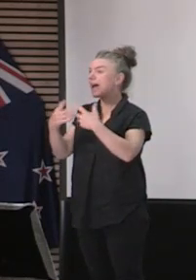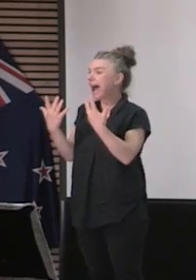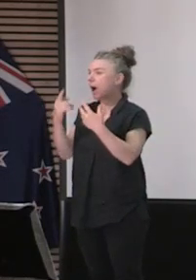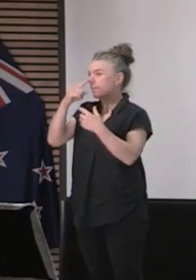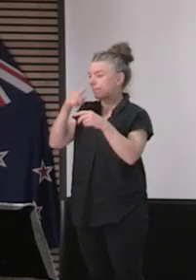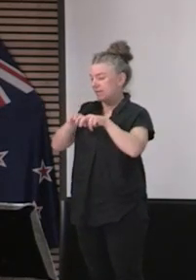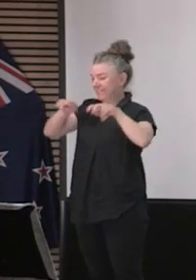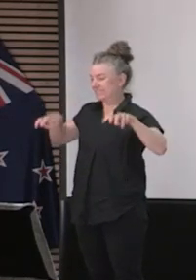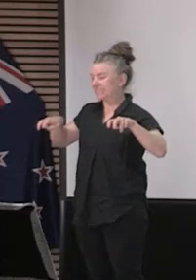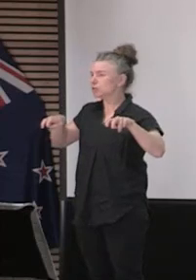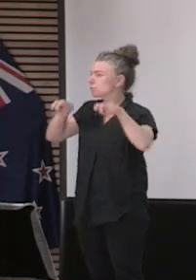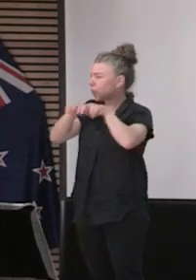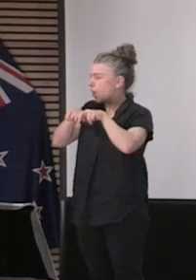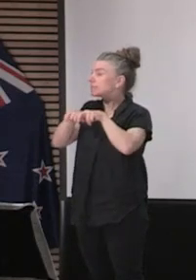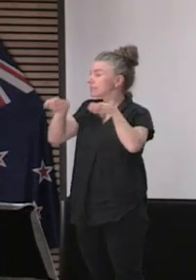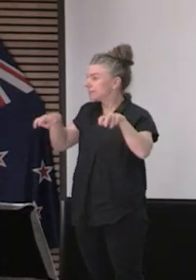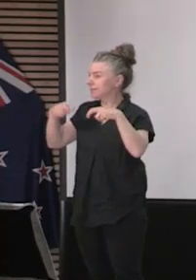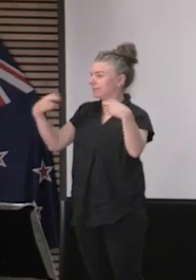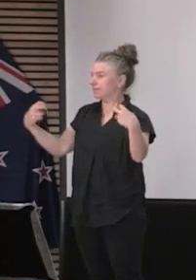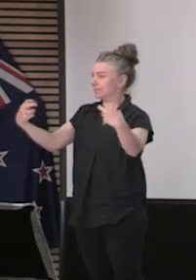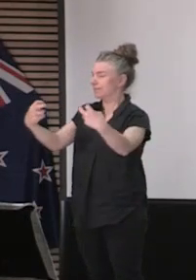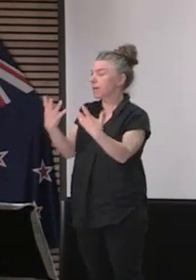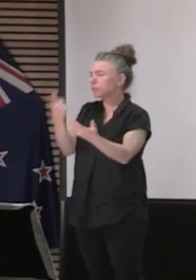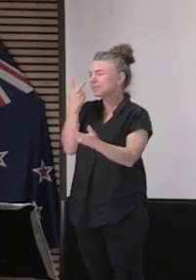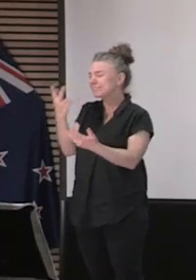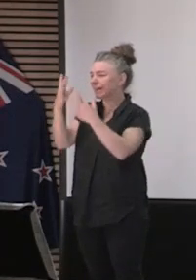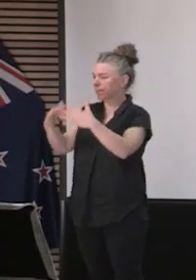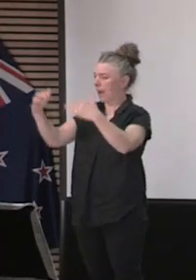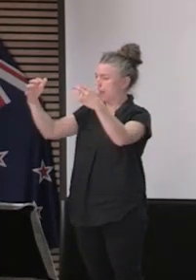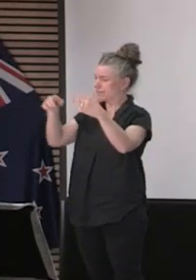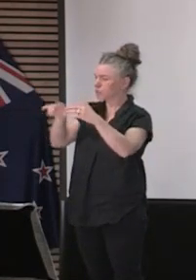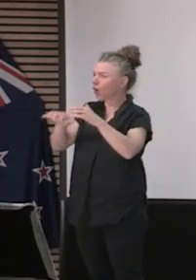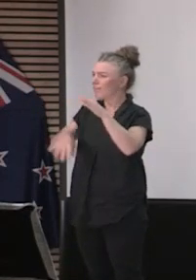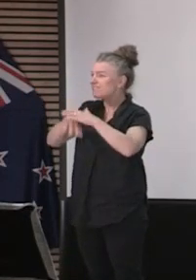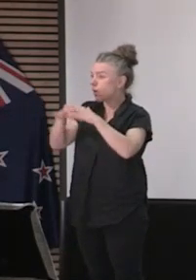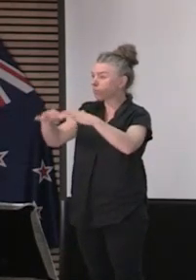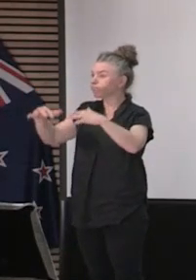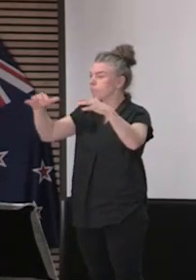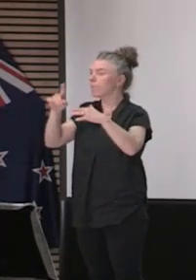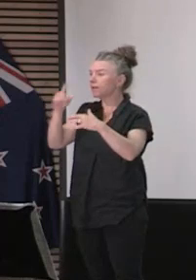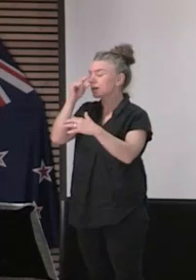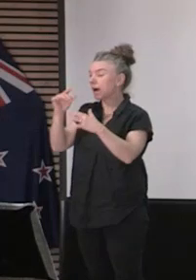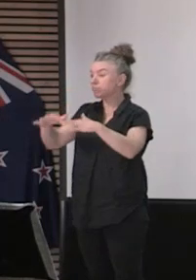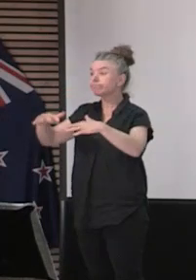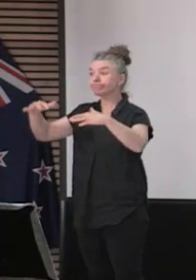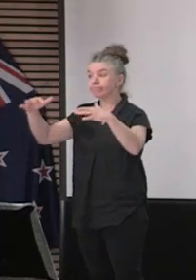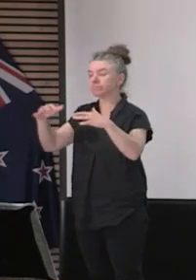And so, you may see variationson a full Parliament, butthose are things that we needto work through with thespeaker.